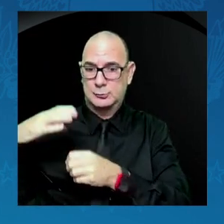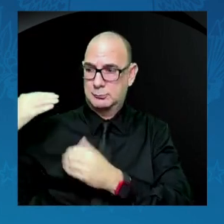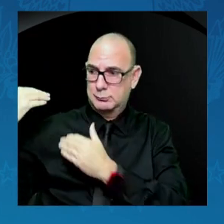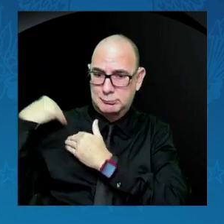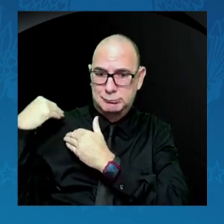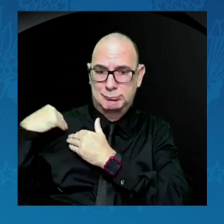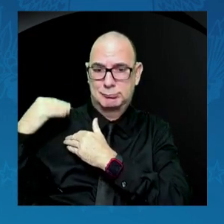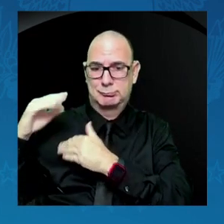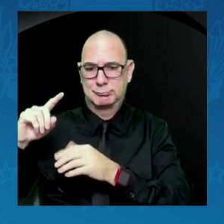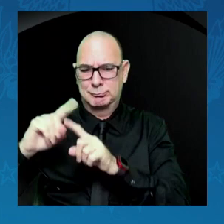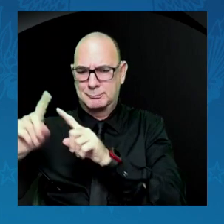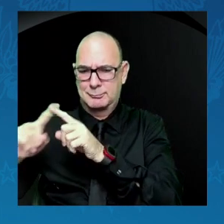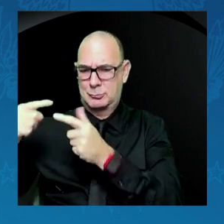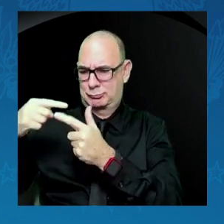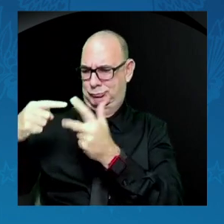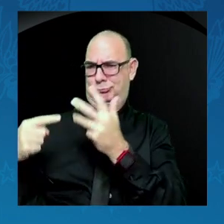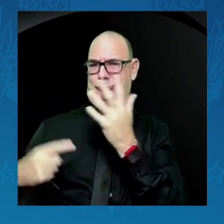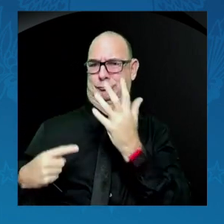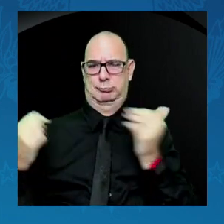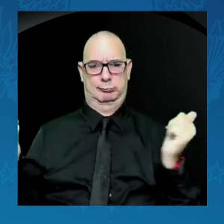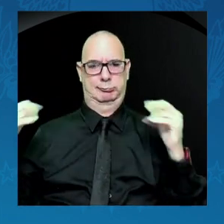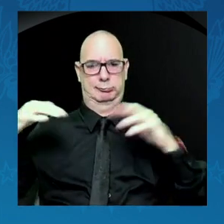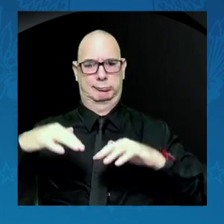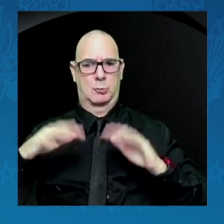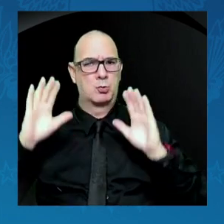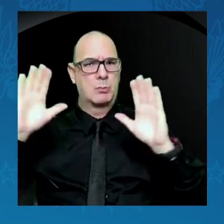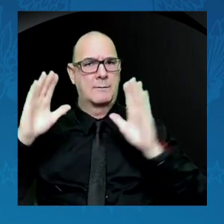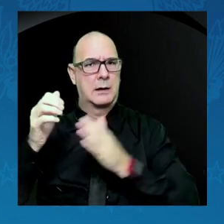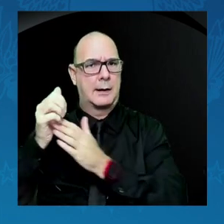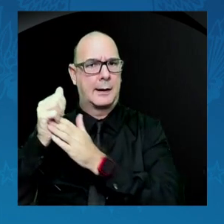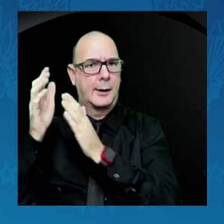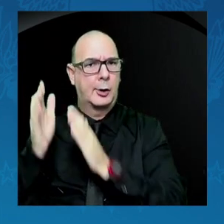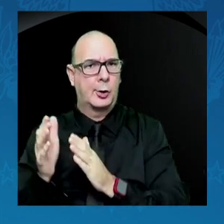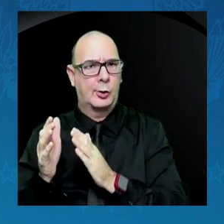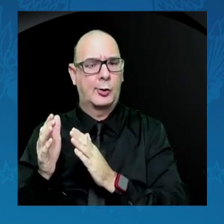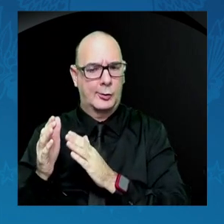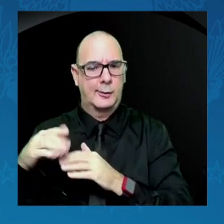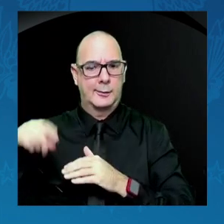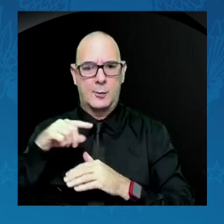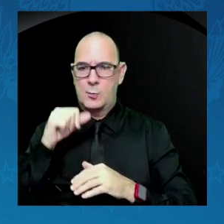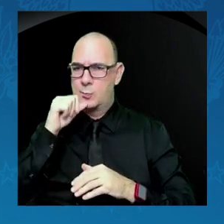for a terrific leadership and to all the men and women who work here at Goddard,